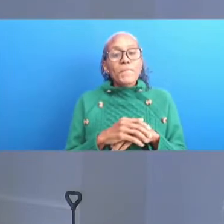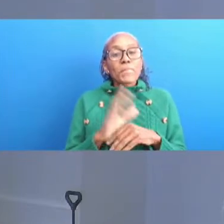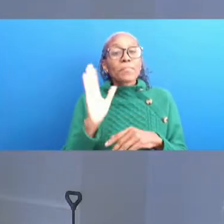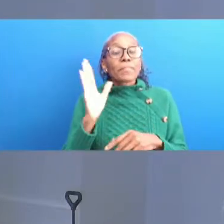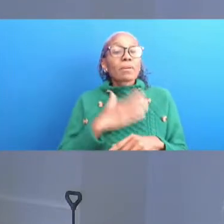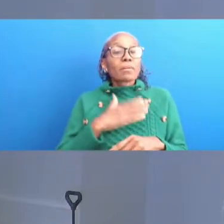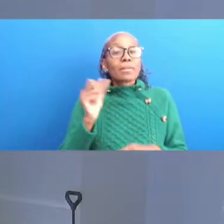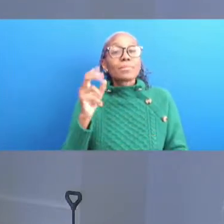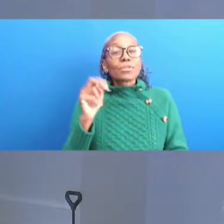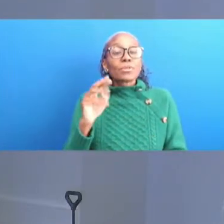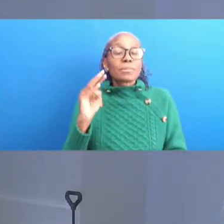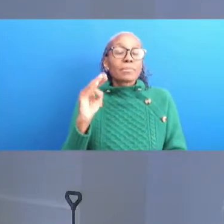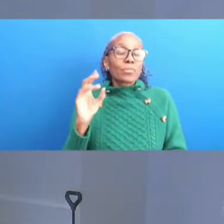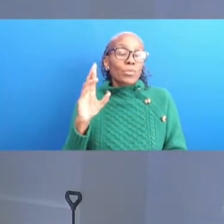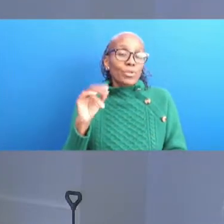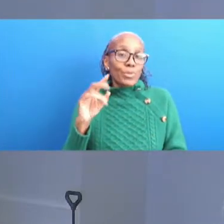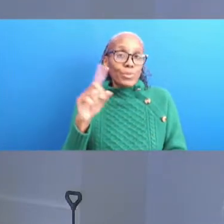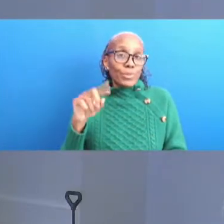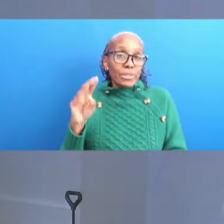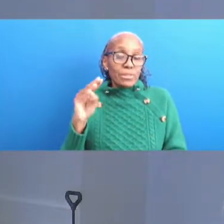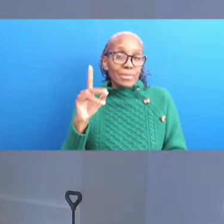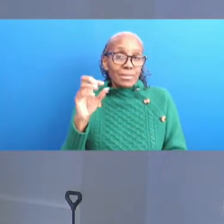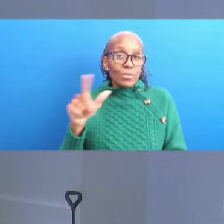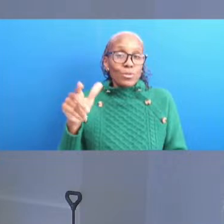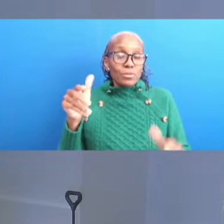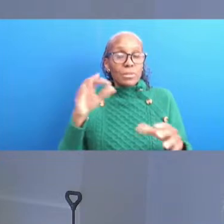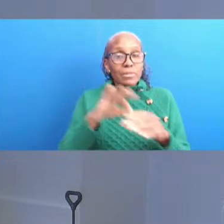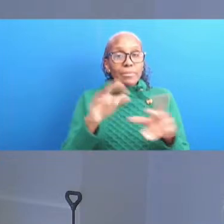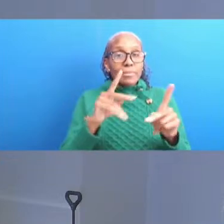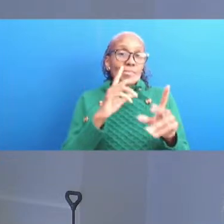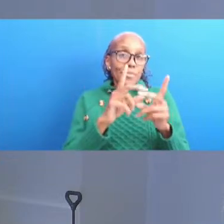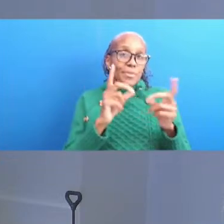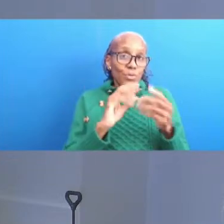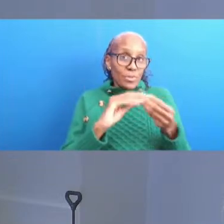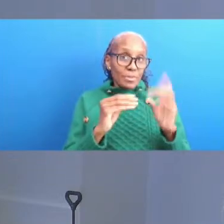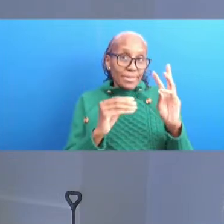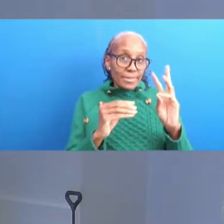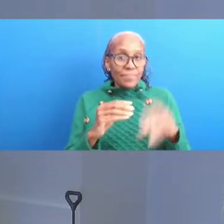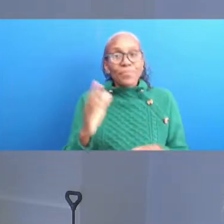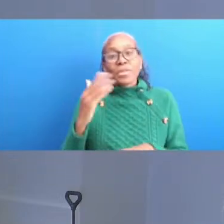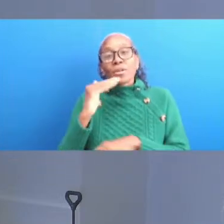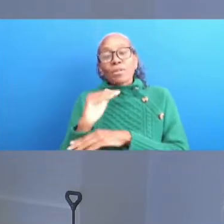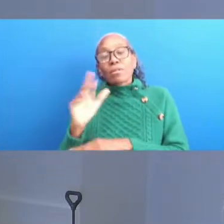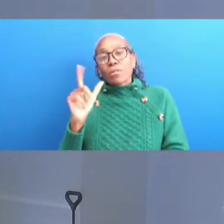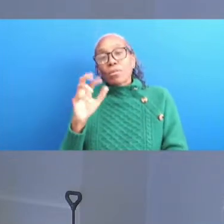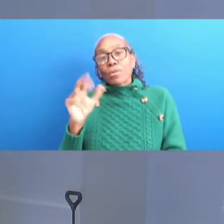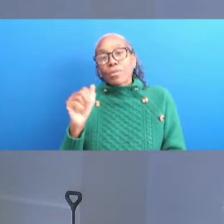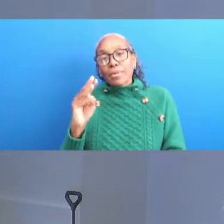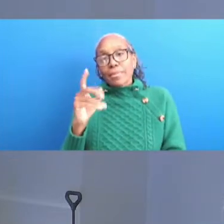CLERK TO THE BOARD. HELLO I'M SUSAN RODRIGUEZ